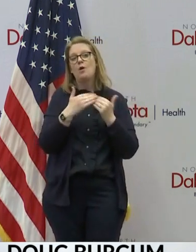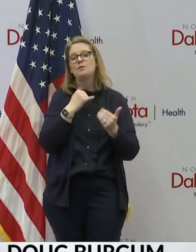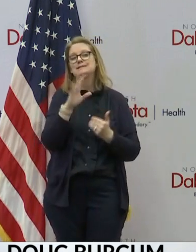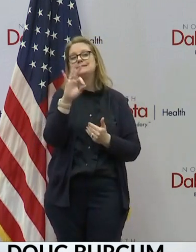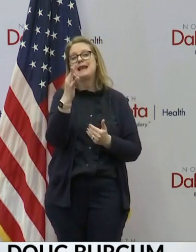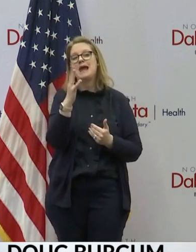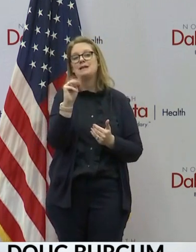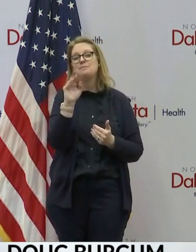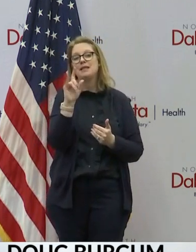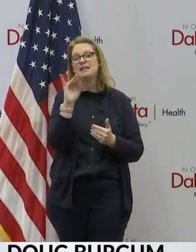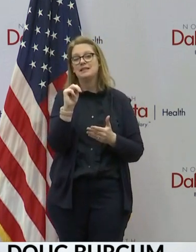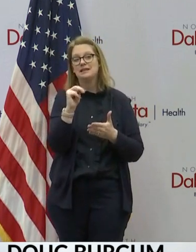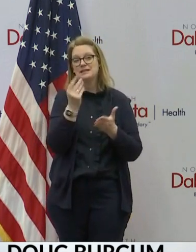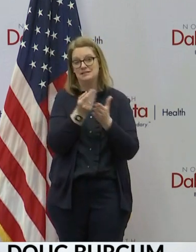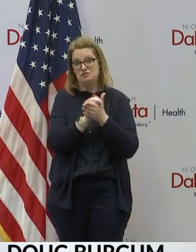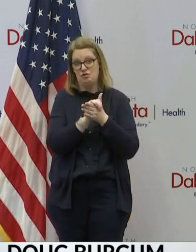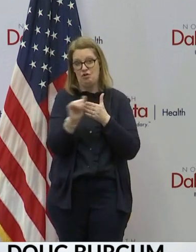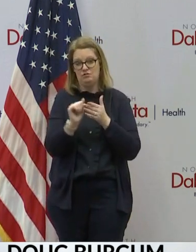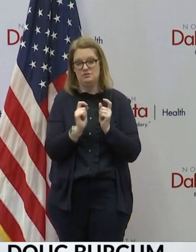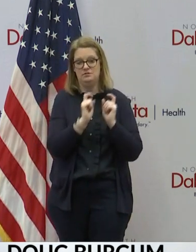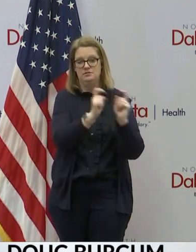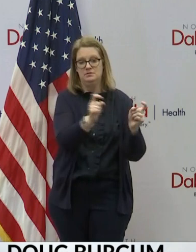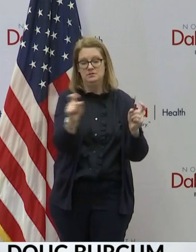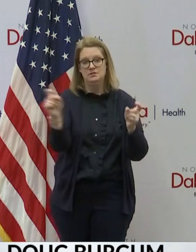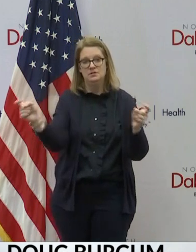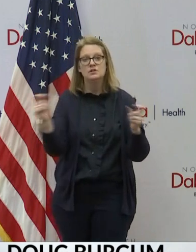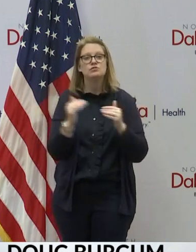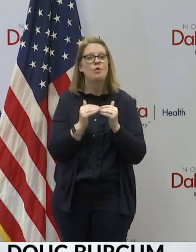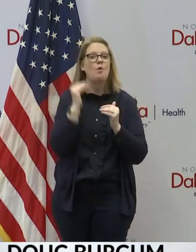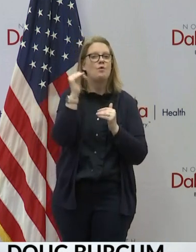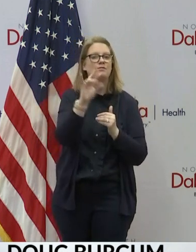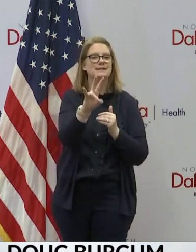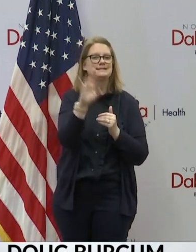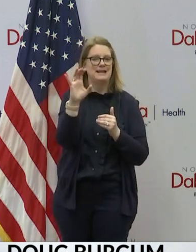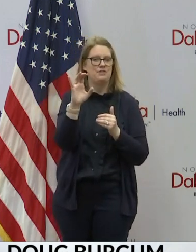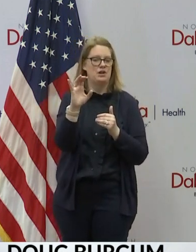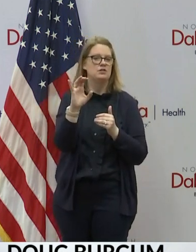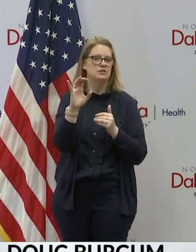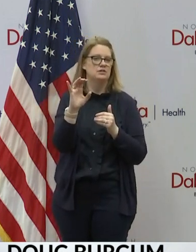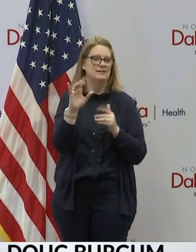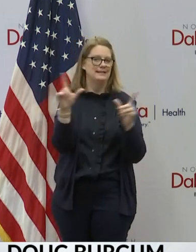CHILD CARE. TO DATE, THE DEPARTMENT OF HUMAN